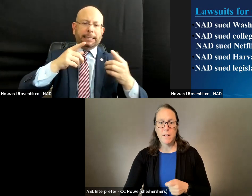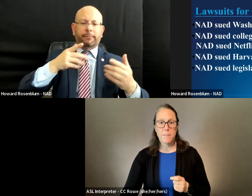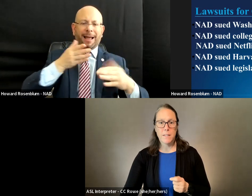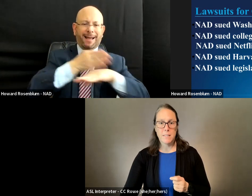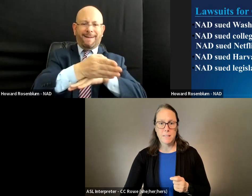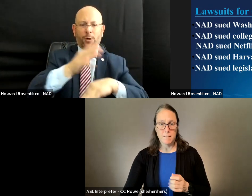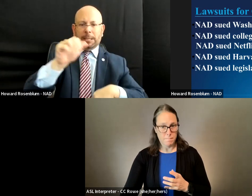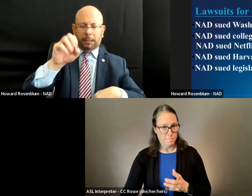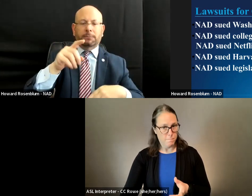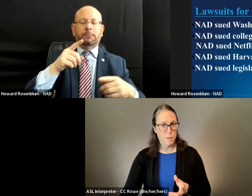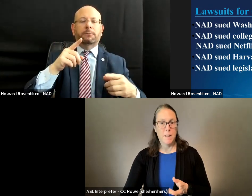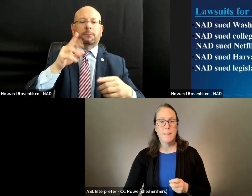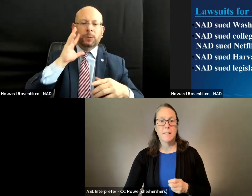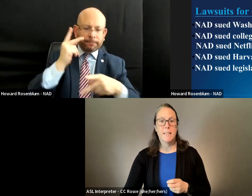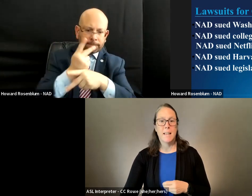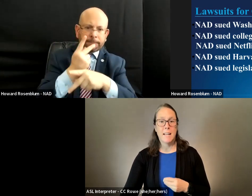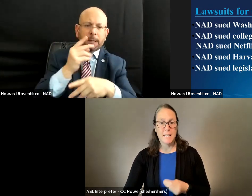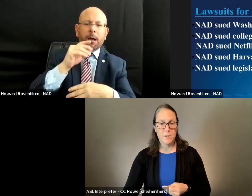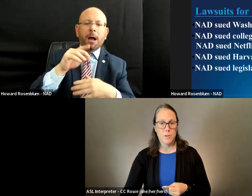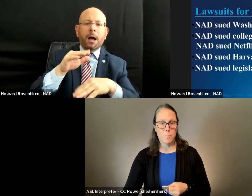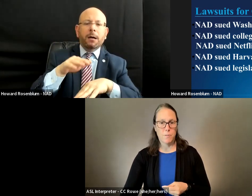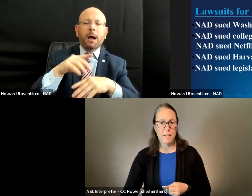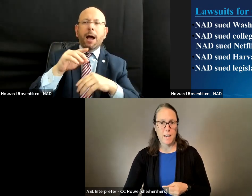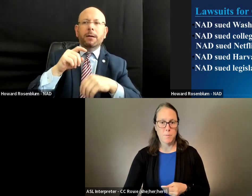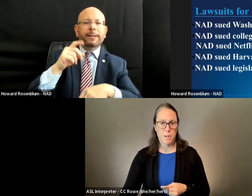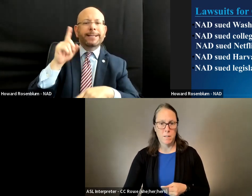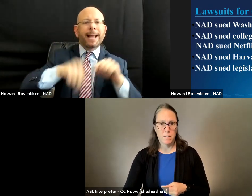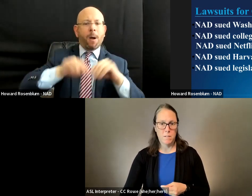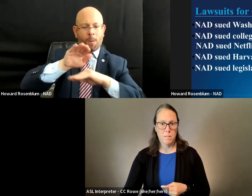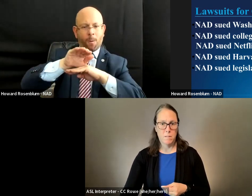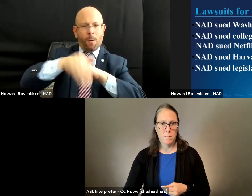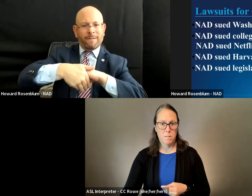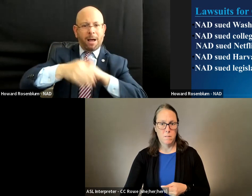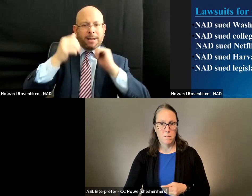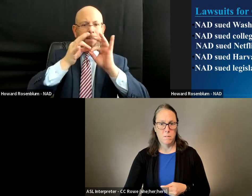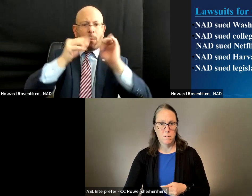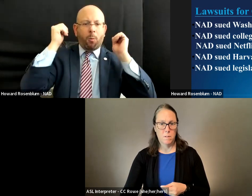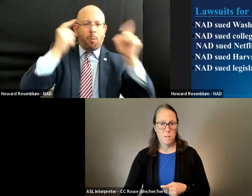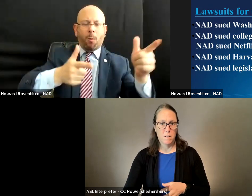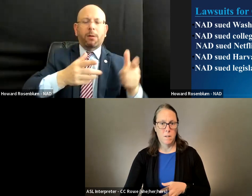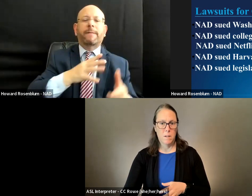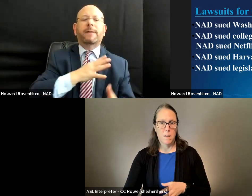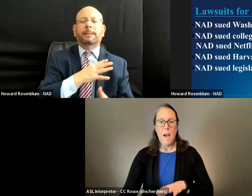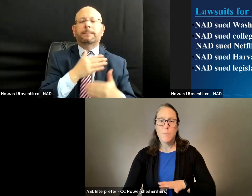to sue NetFlix and won to get captions